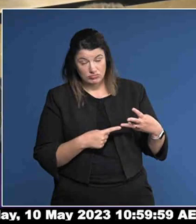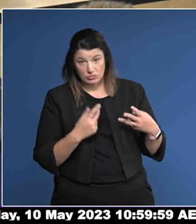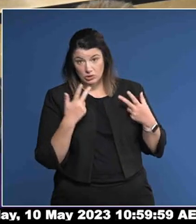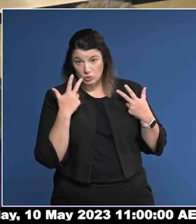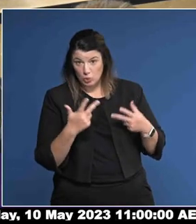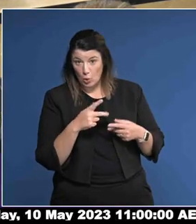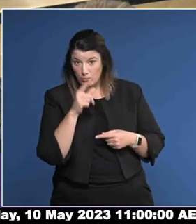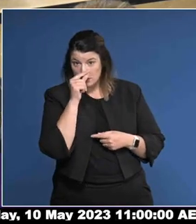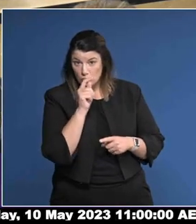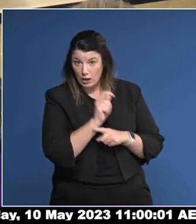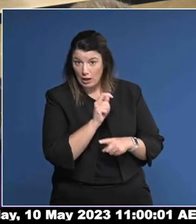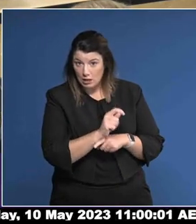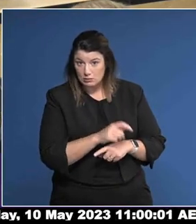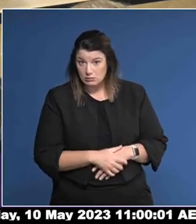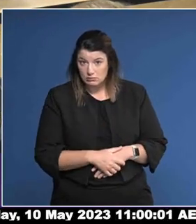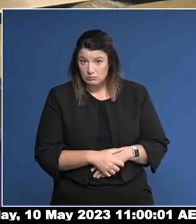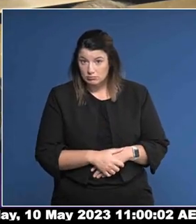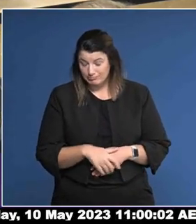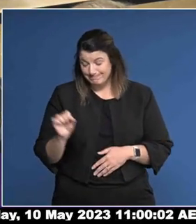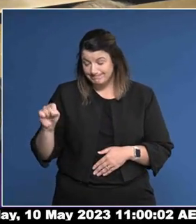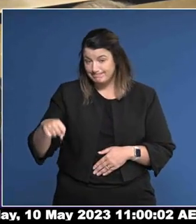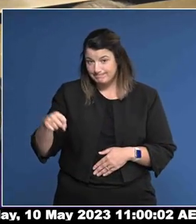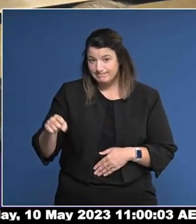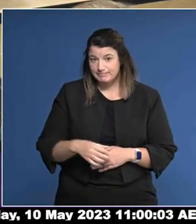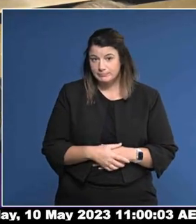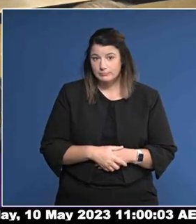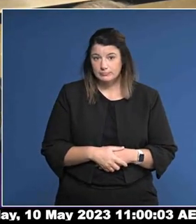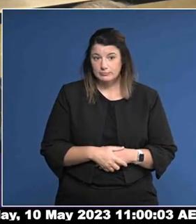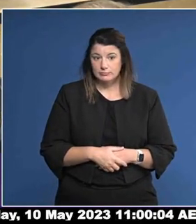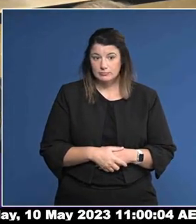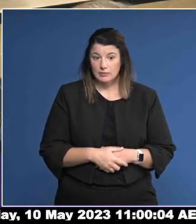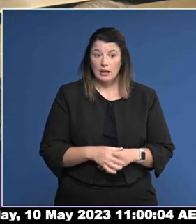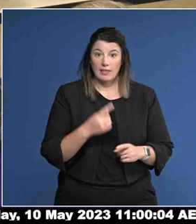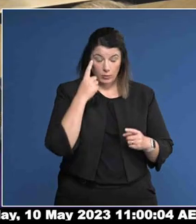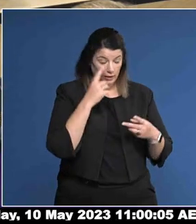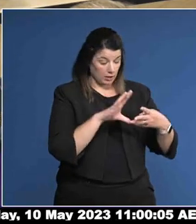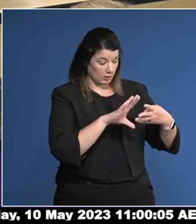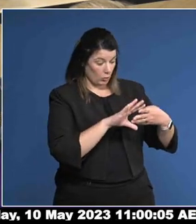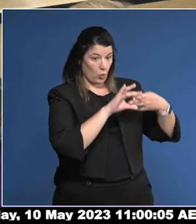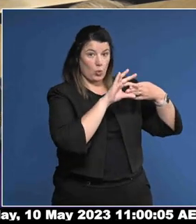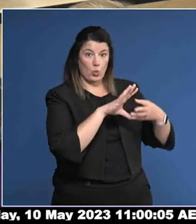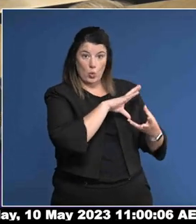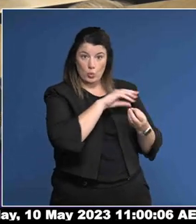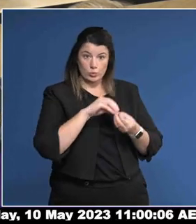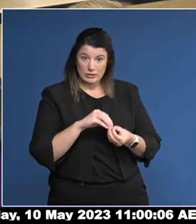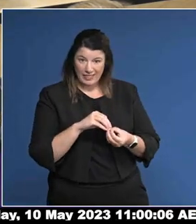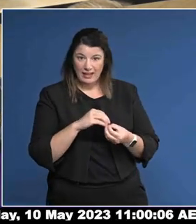I agree. MS MAHONY: And, cumulatively, speak of at least potential